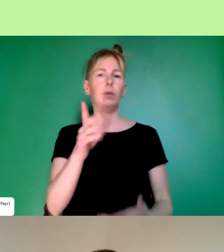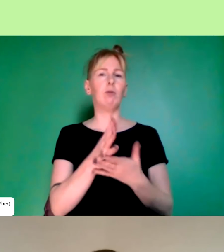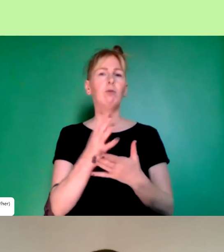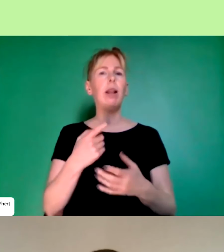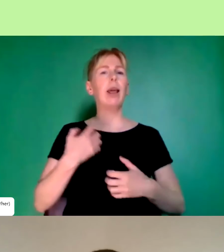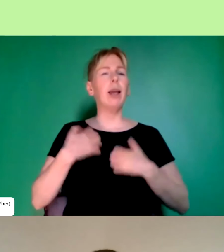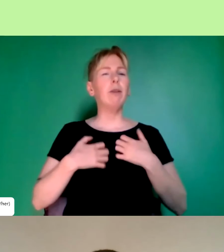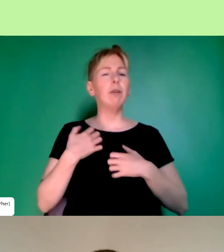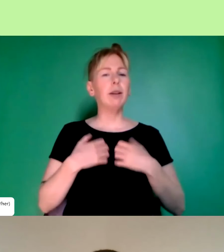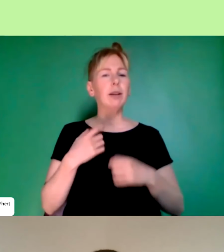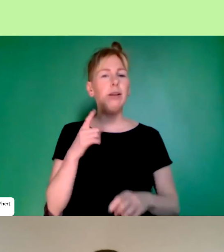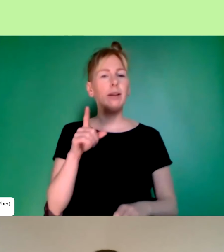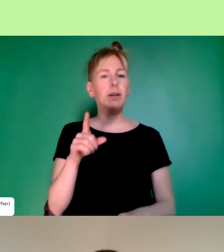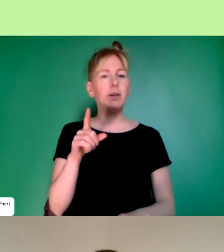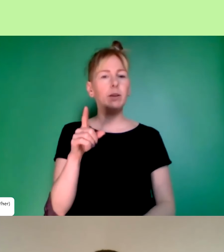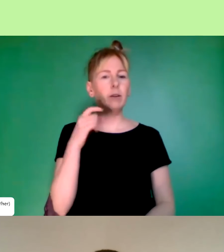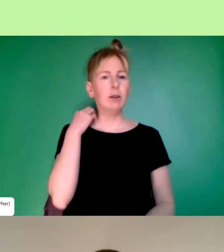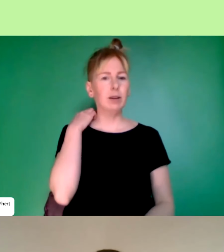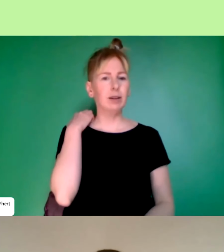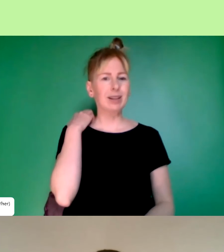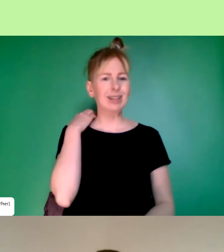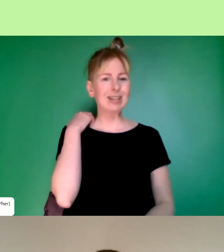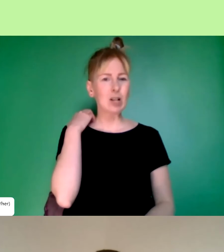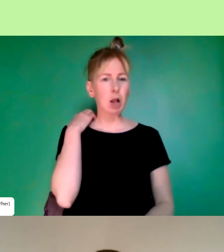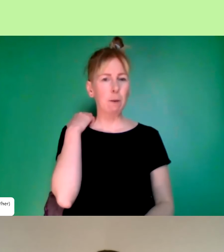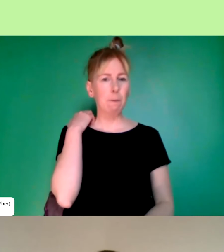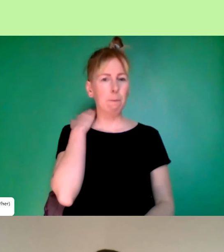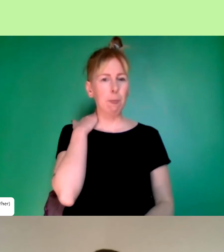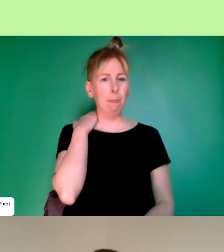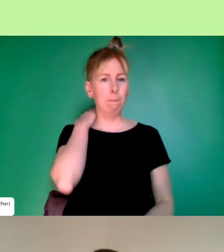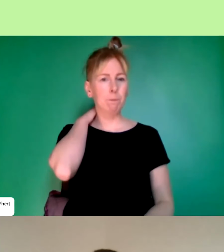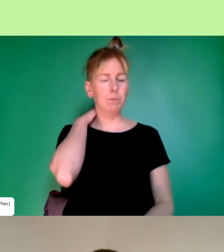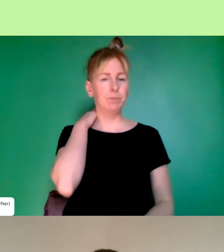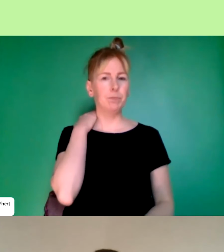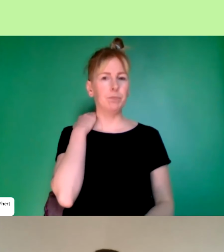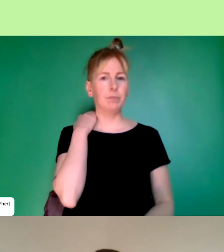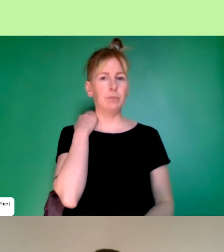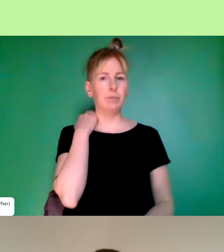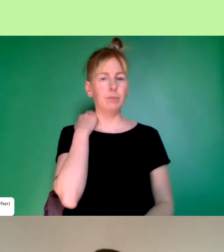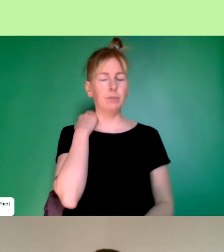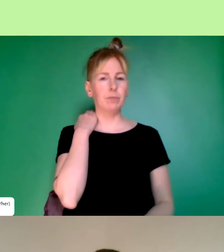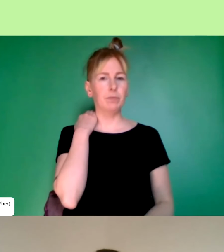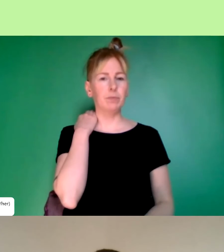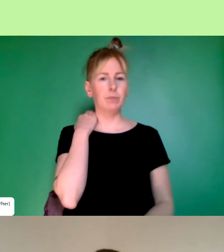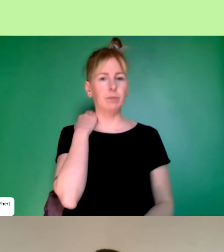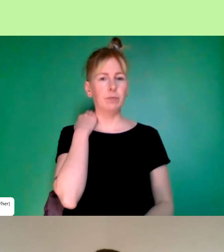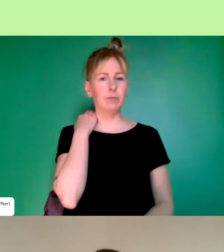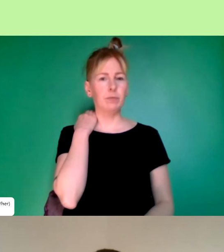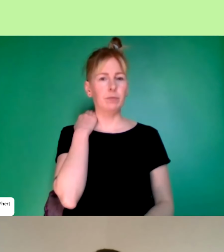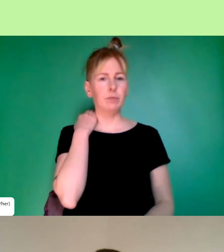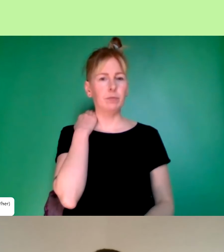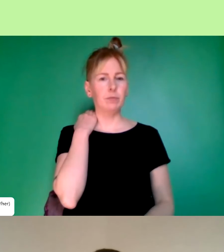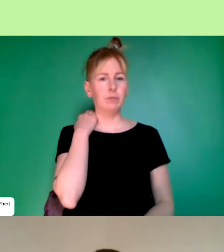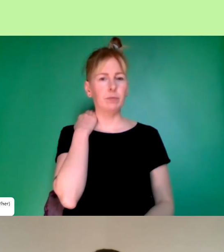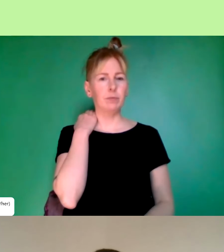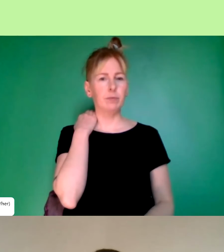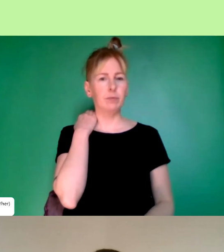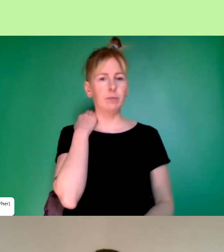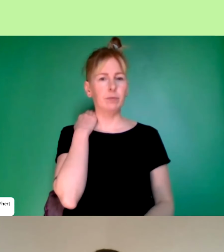people. And one of the things in which, you know, for me that are very practical is when